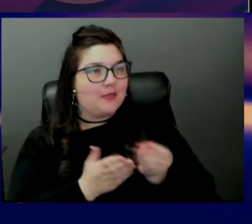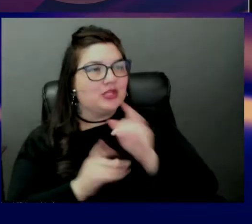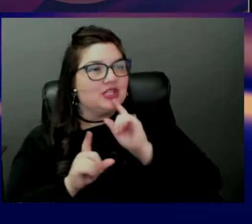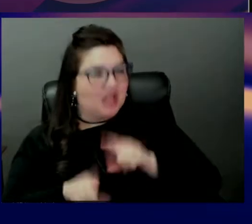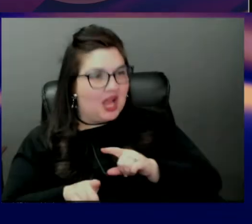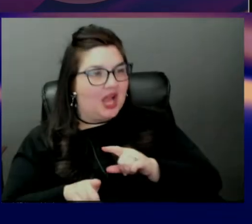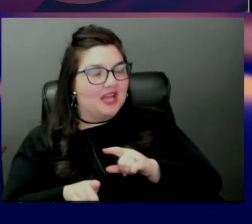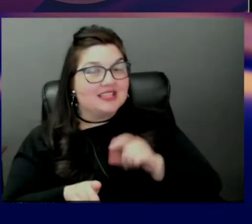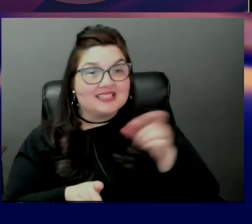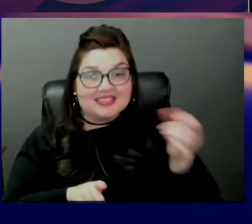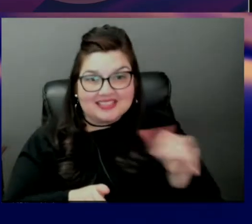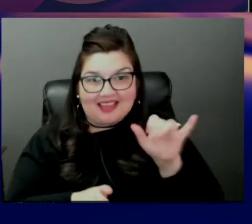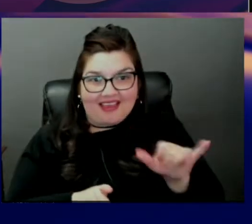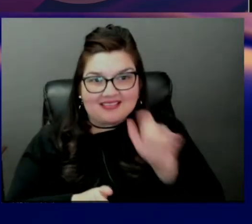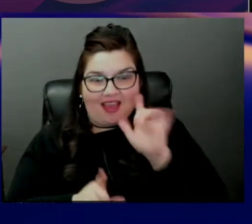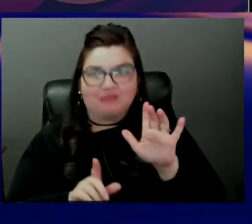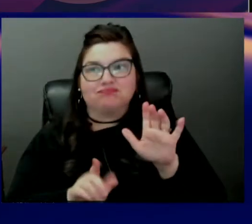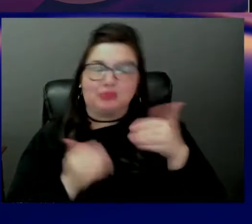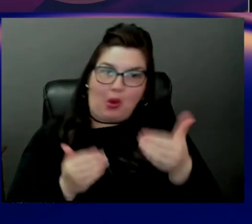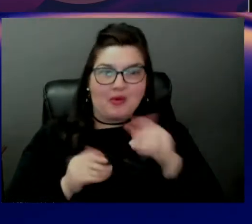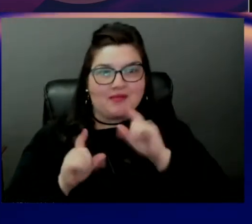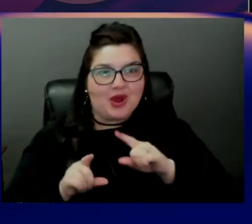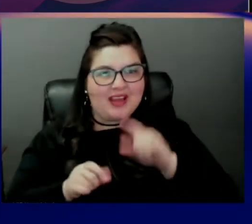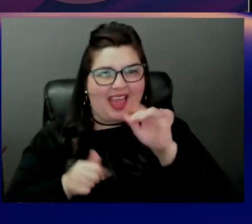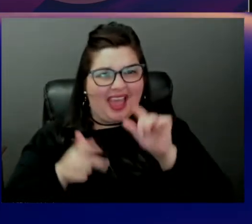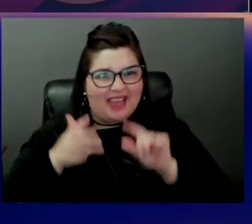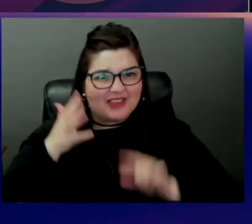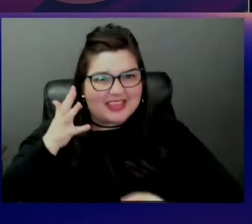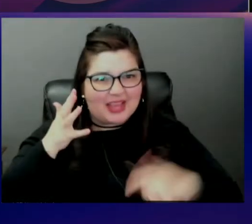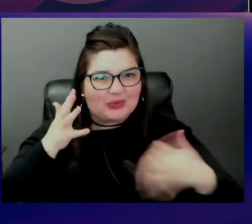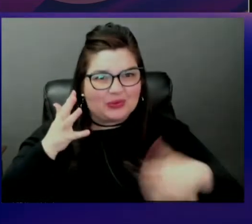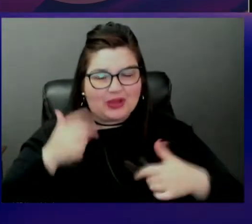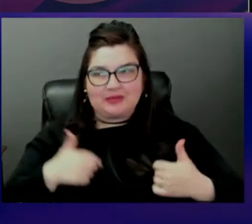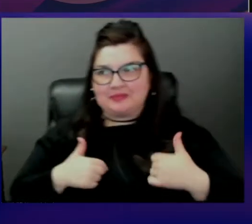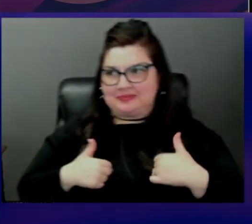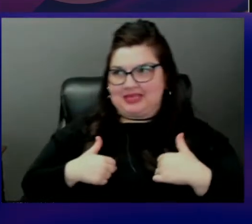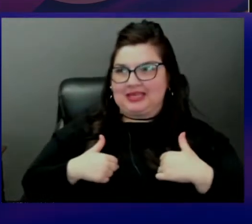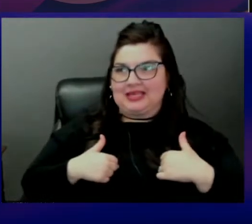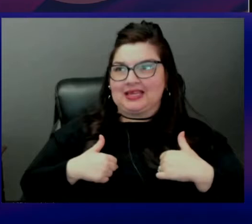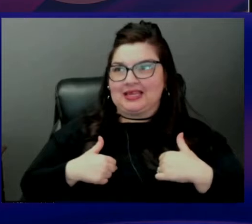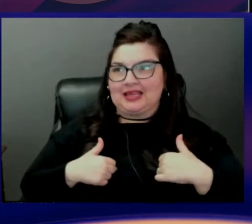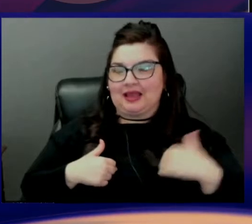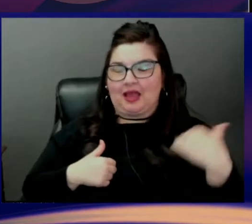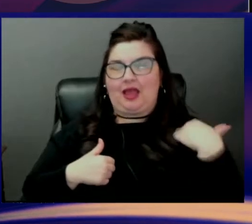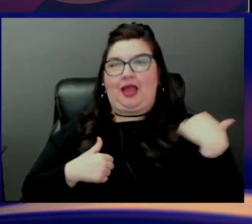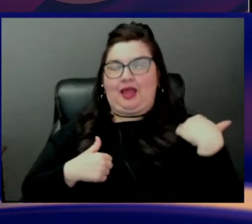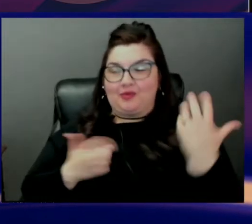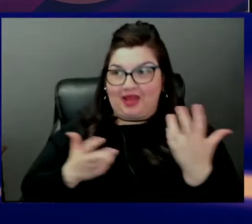(all laugh) Yeah. My wake word is free though. Yeah. Okay. And this is not only for Sysop certification